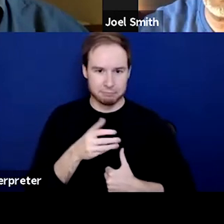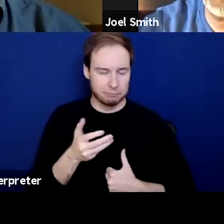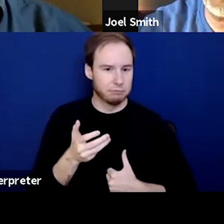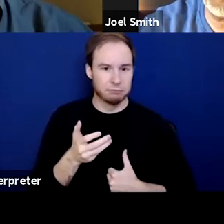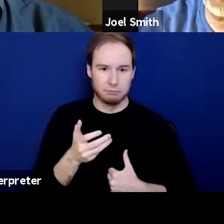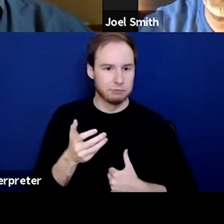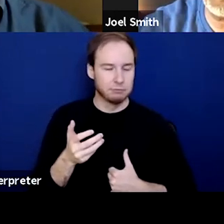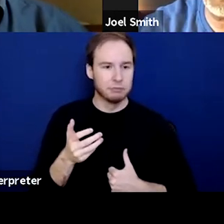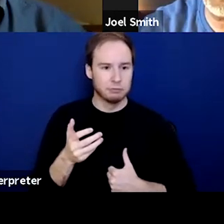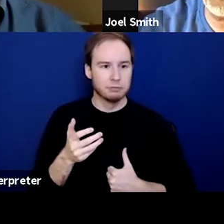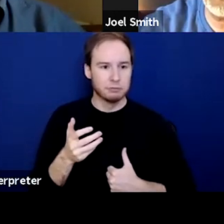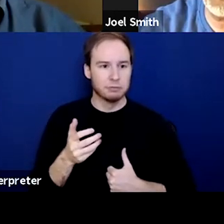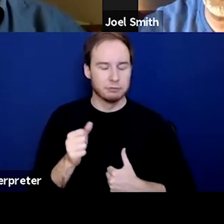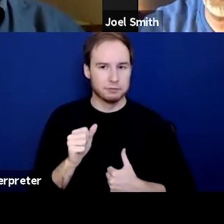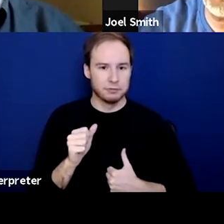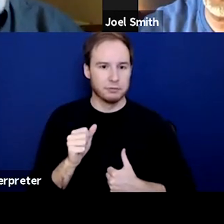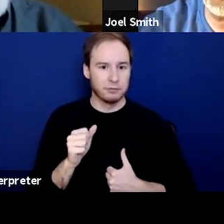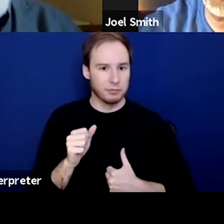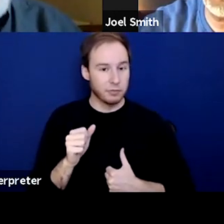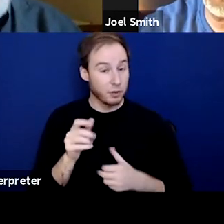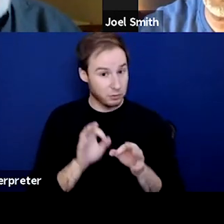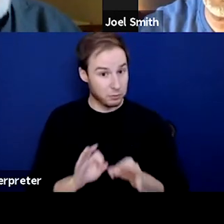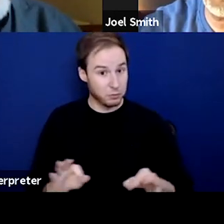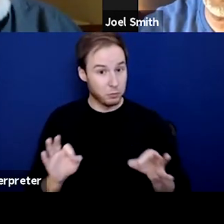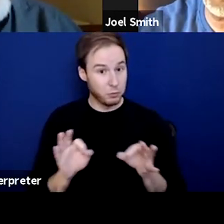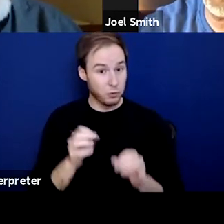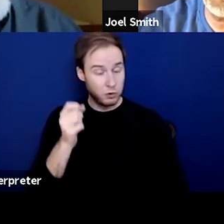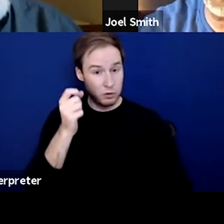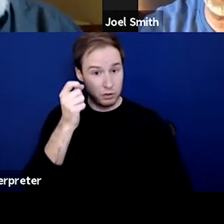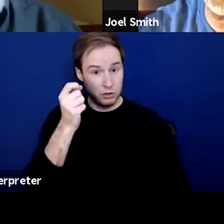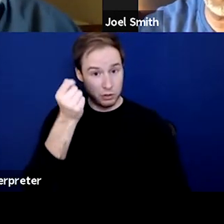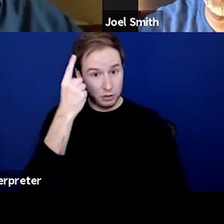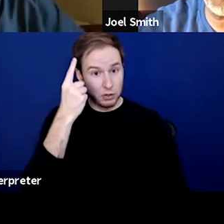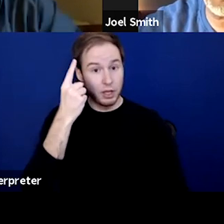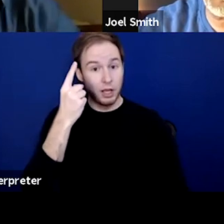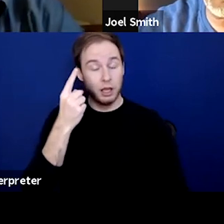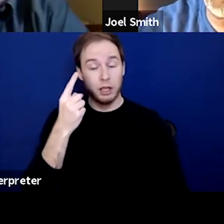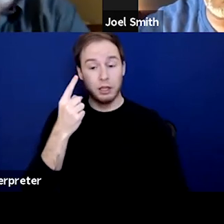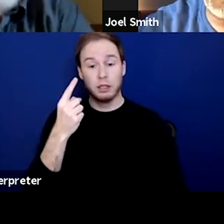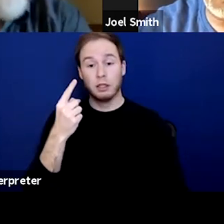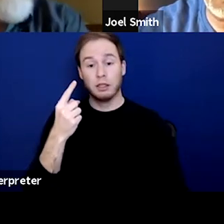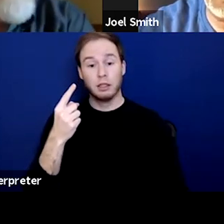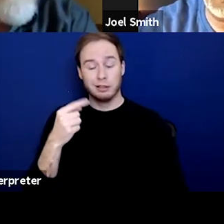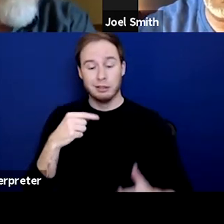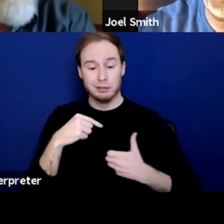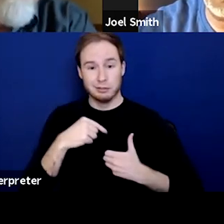But what's important to understand is that while you're responsible for the things that you've done in your life,